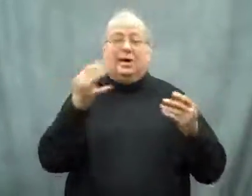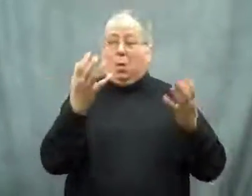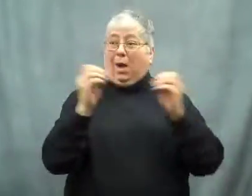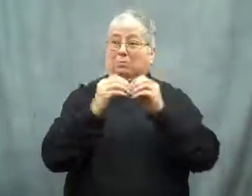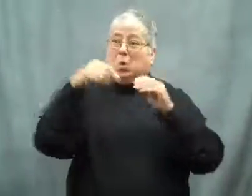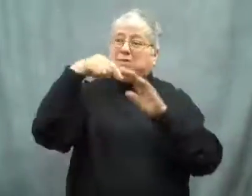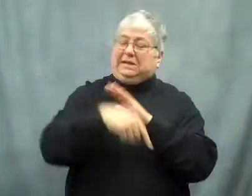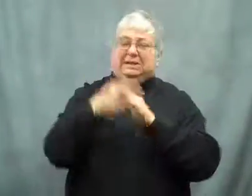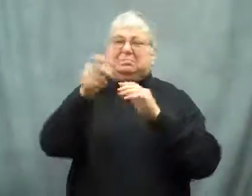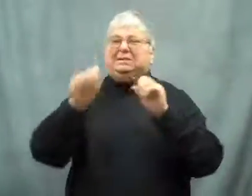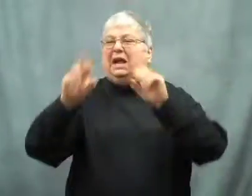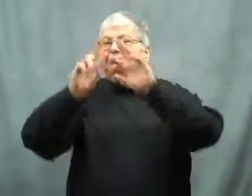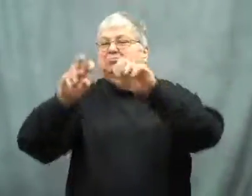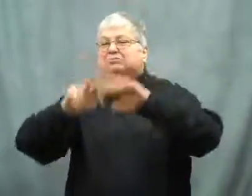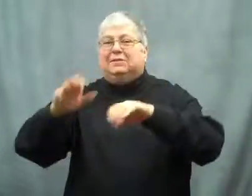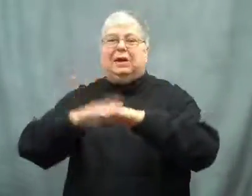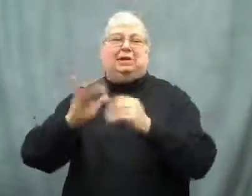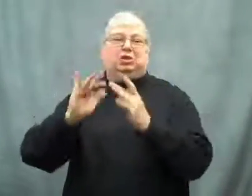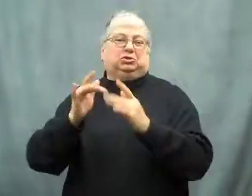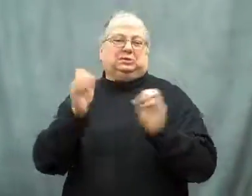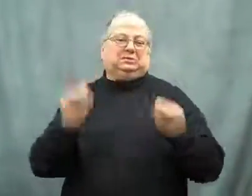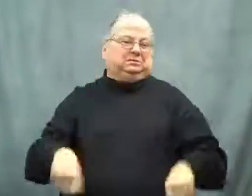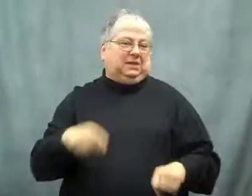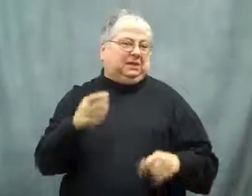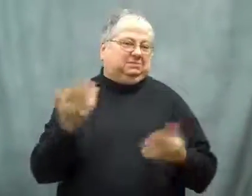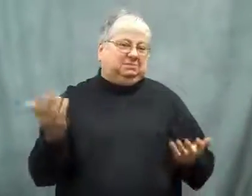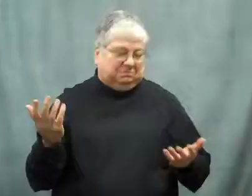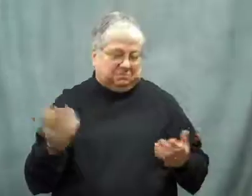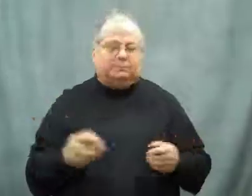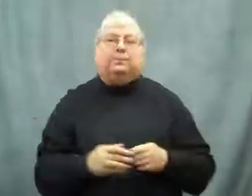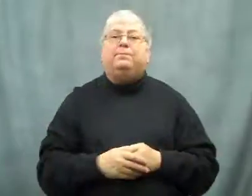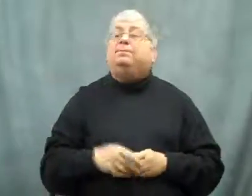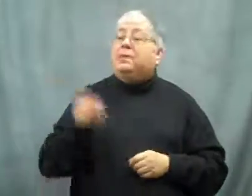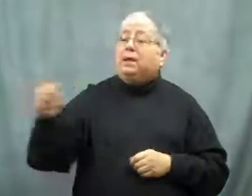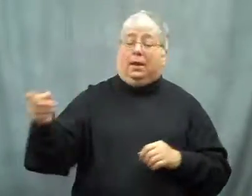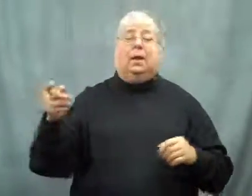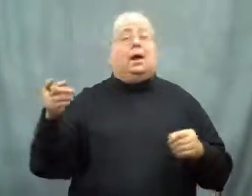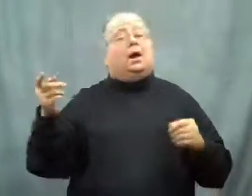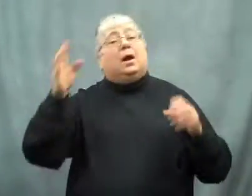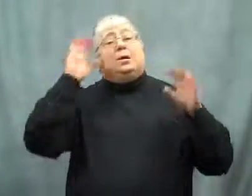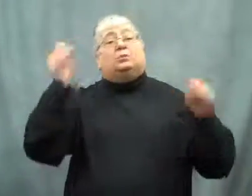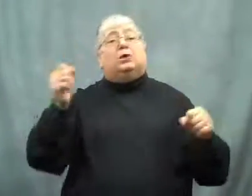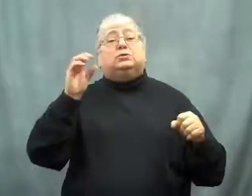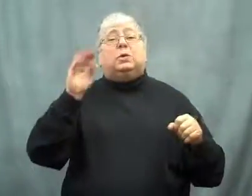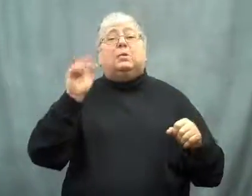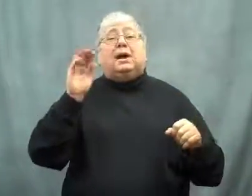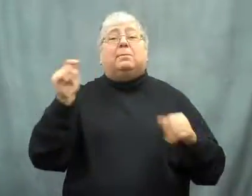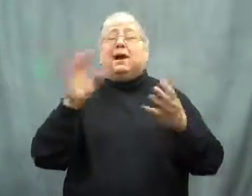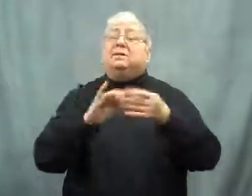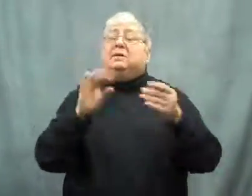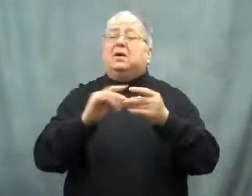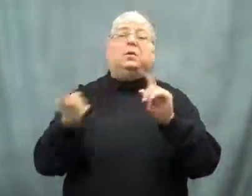If you want to go into it further, you can research it on the internet.